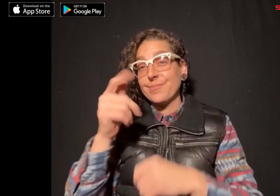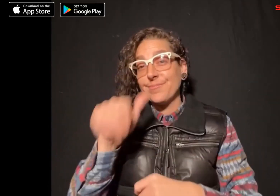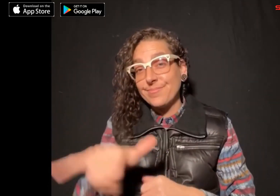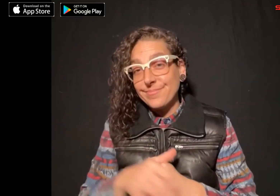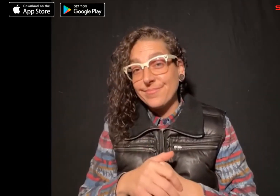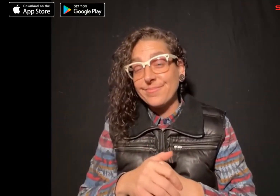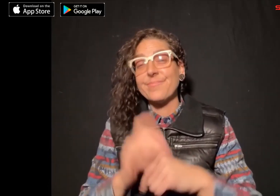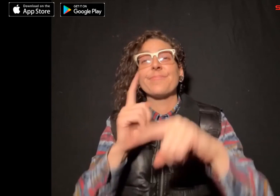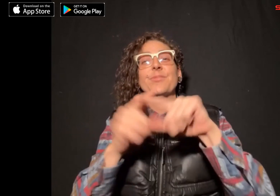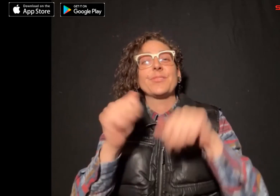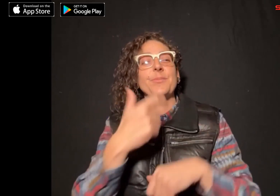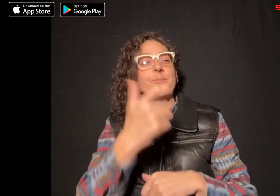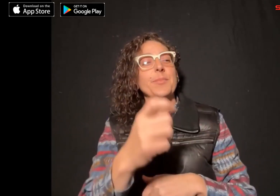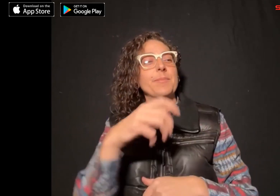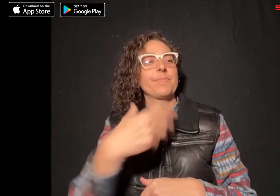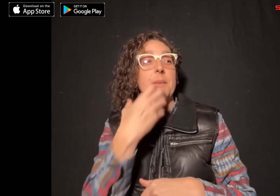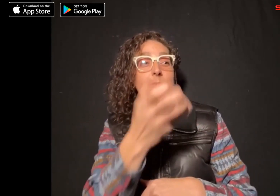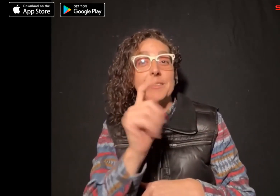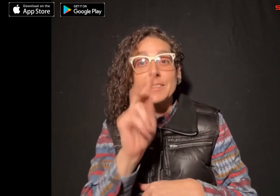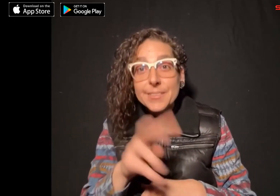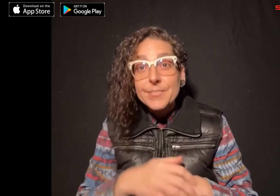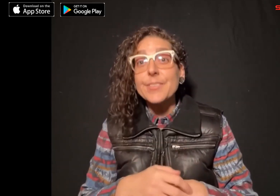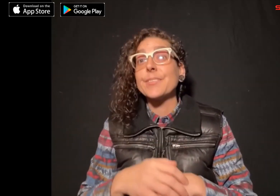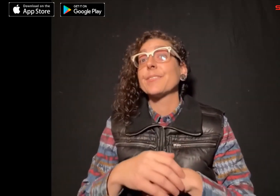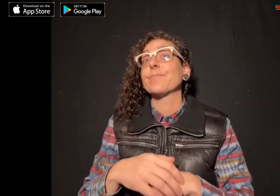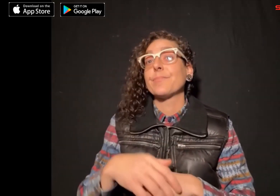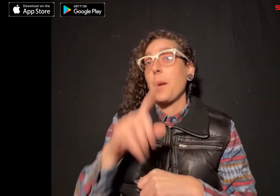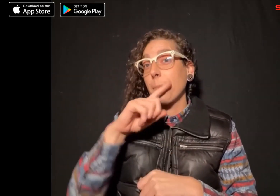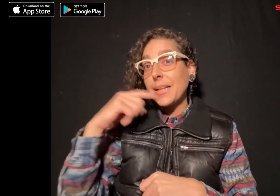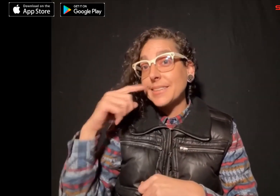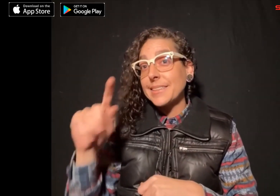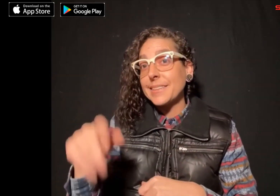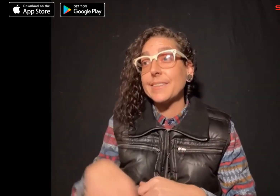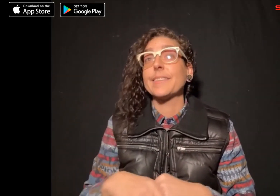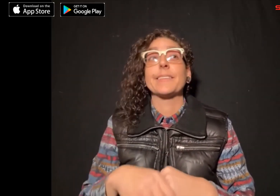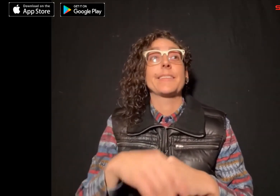phone and you can also watch on Apple TV Amazon and Roku